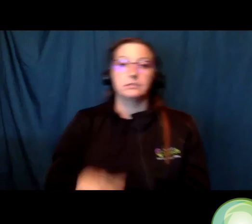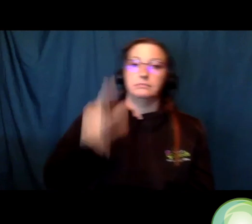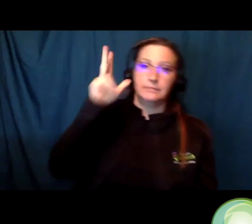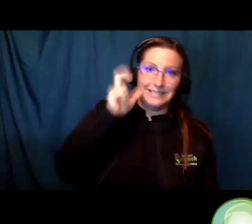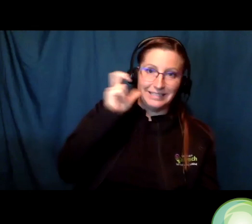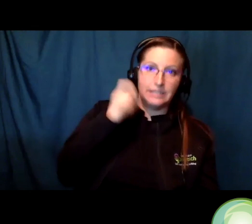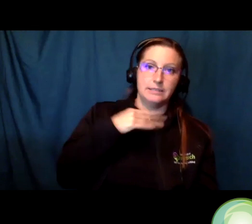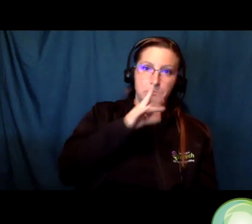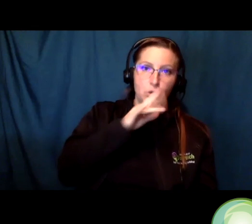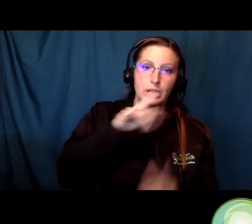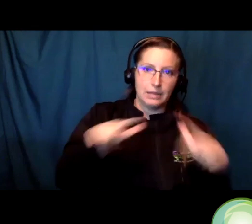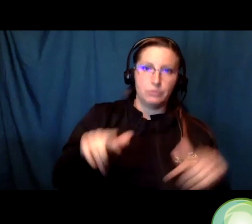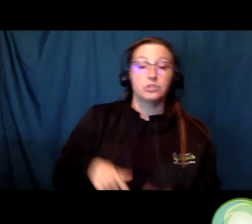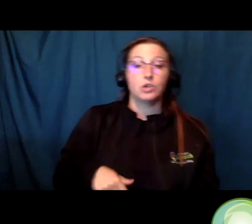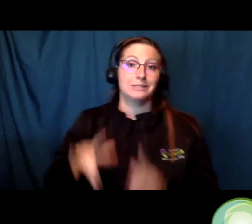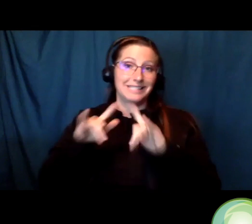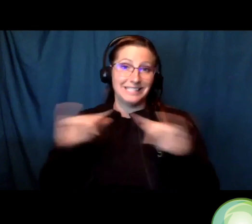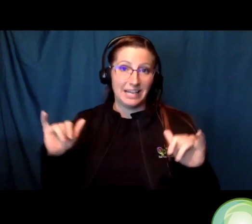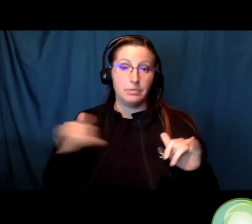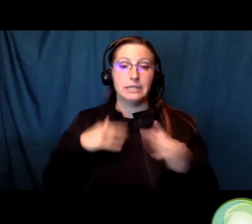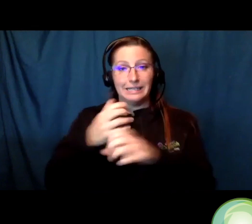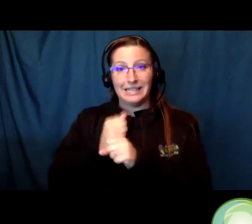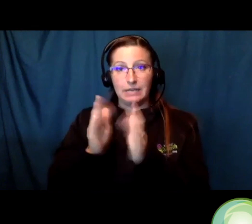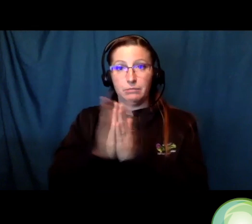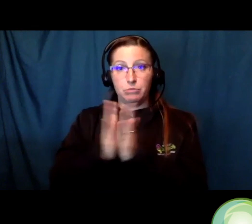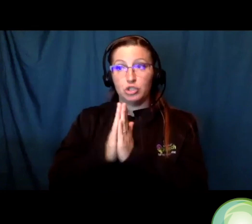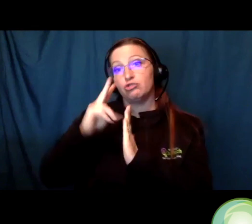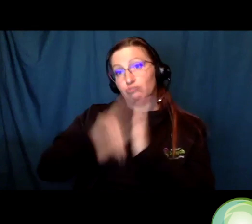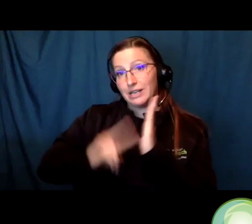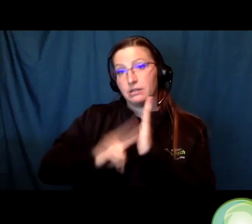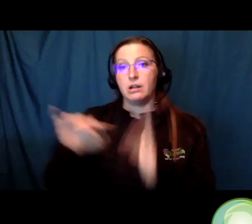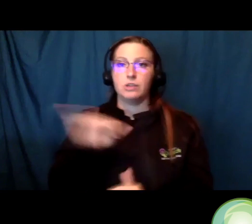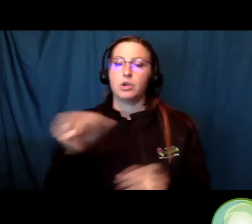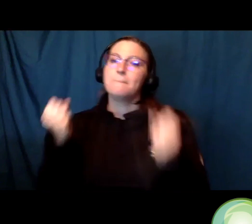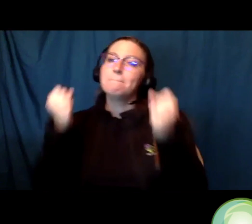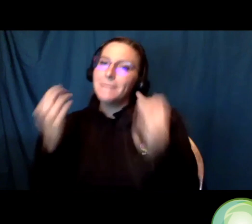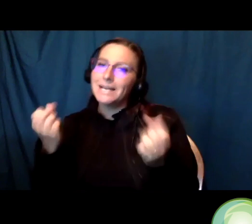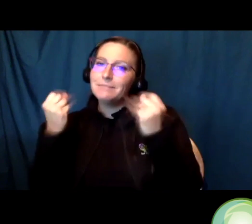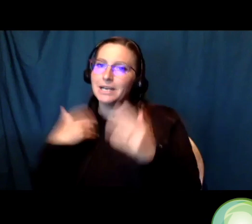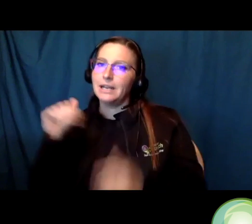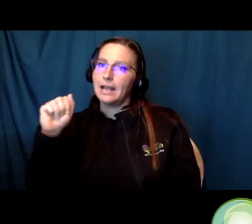So in that same vein of getting books that are read there are also lots and lots of ASL books